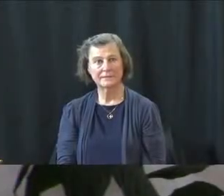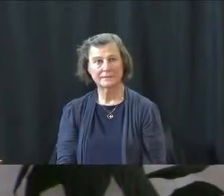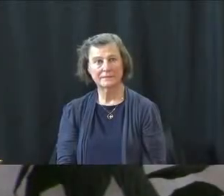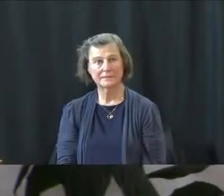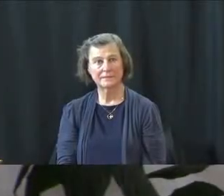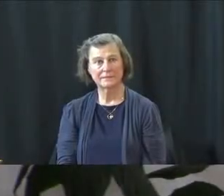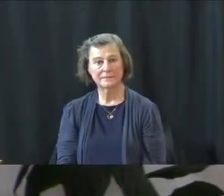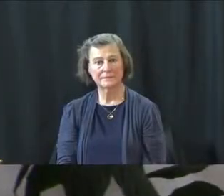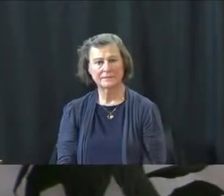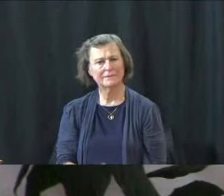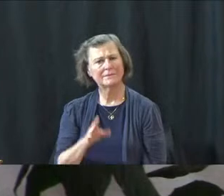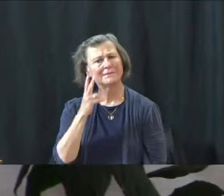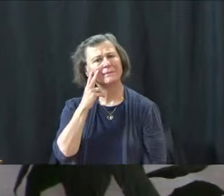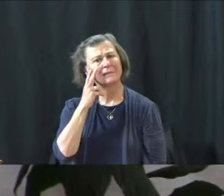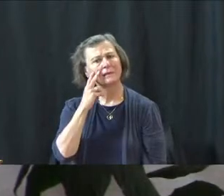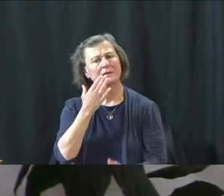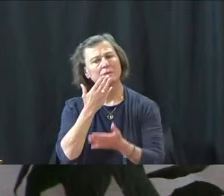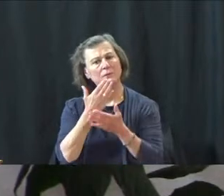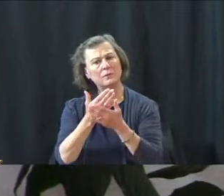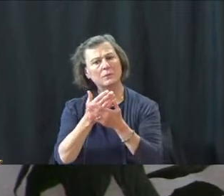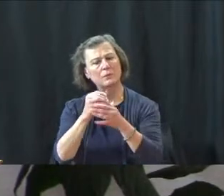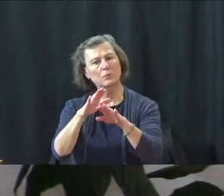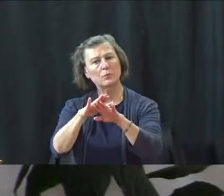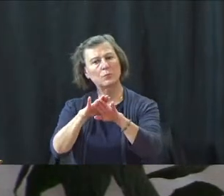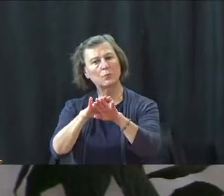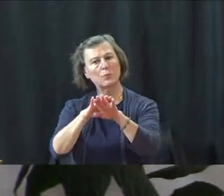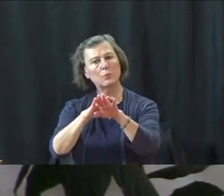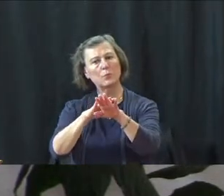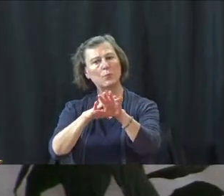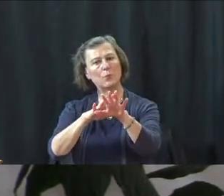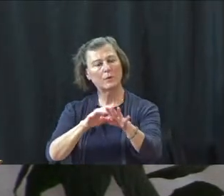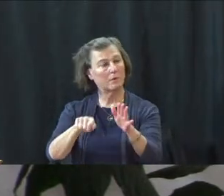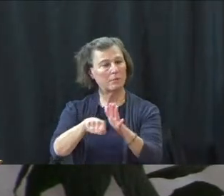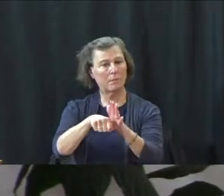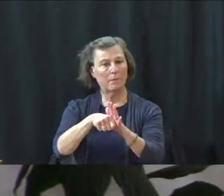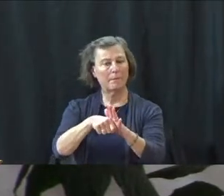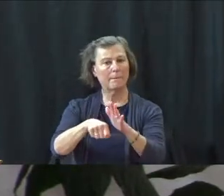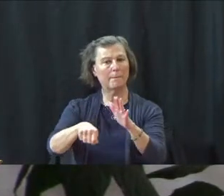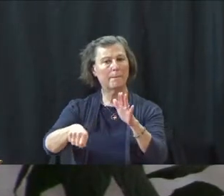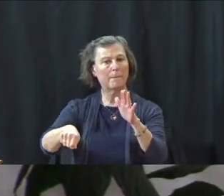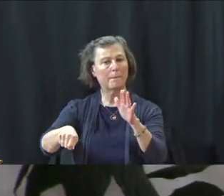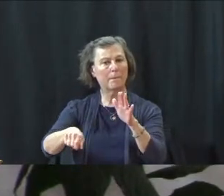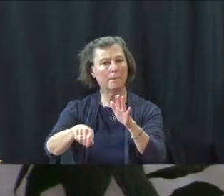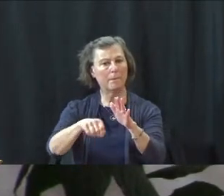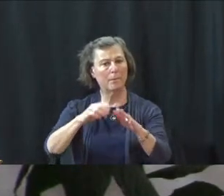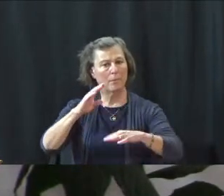They say it's good to slow yourself down to take a breath,